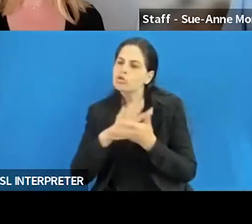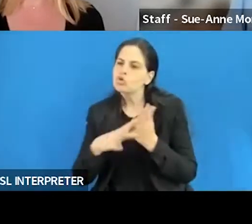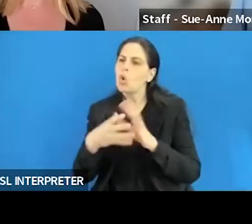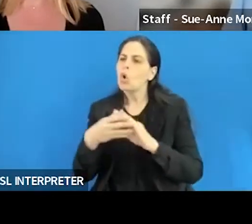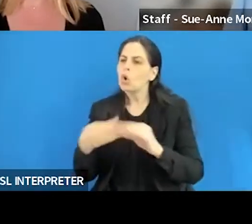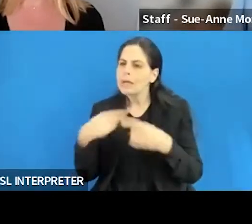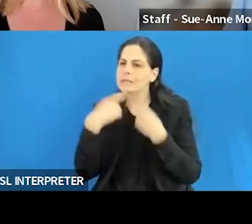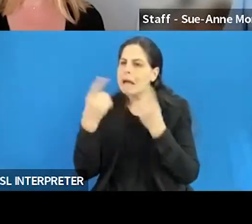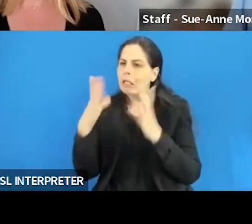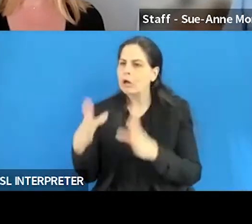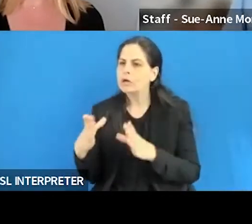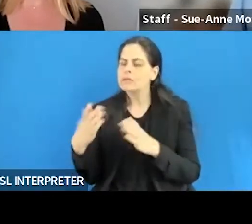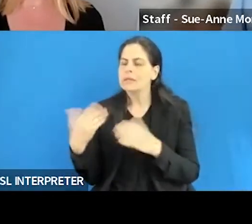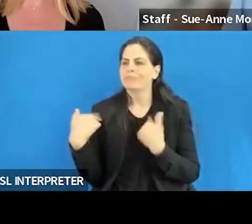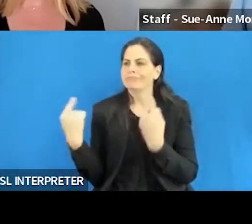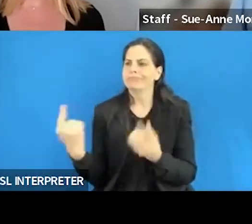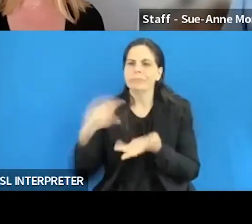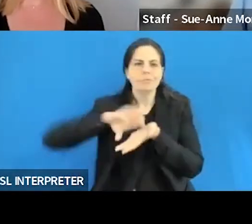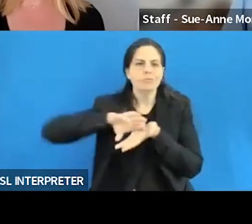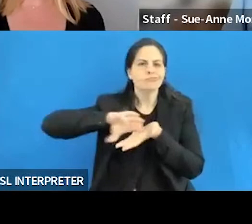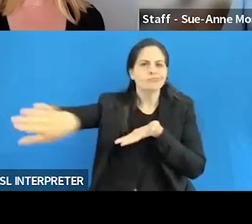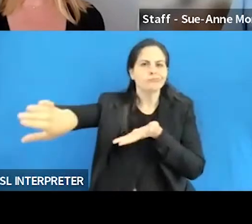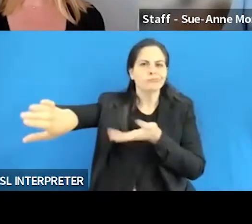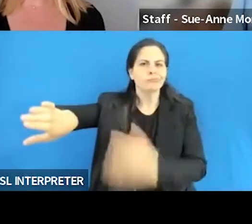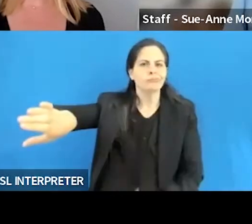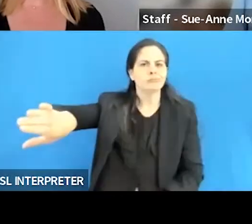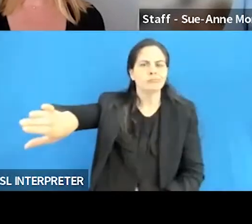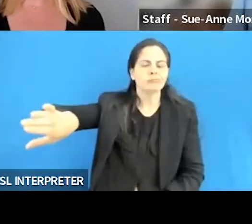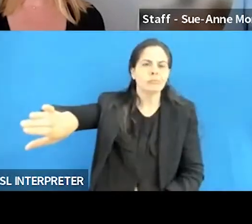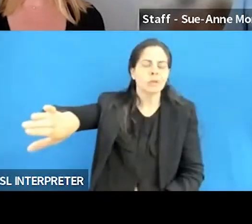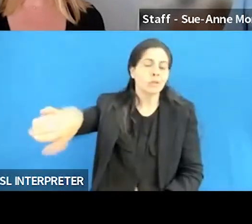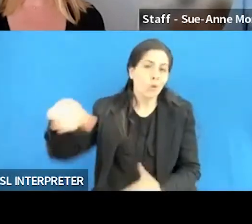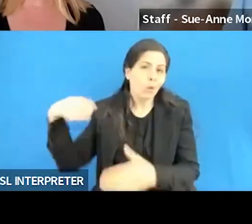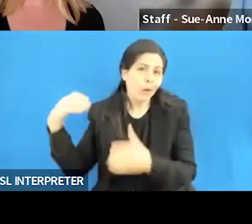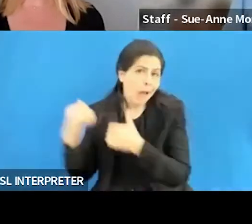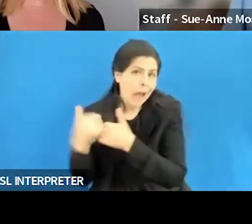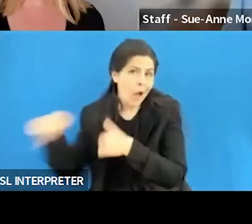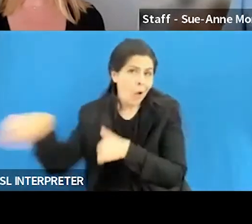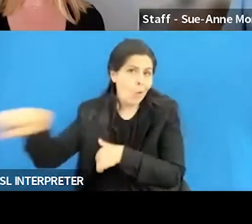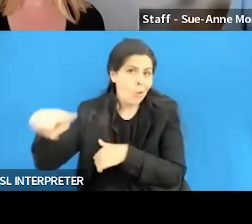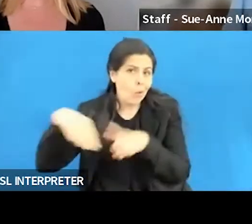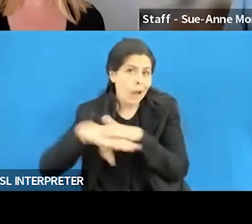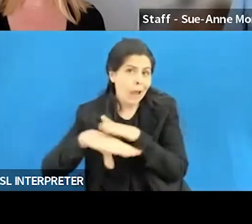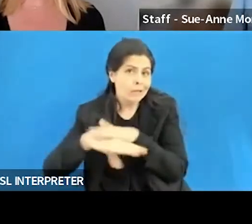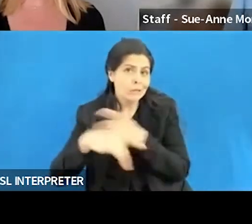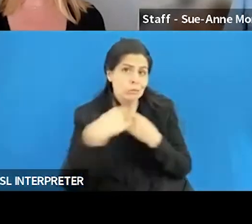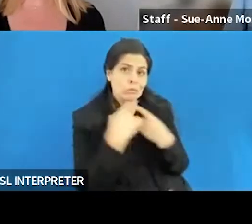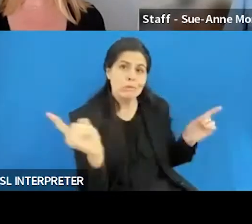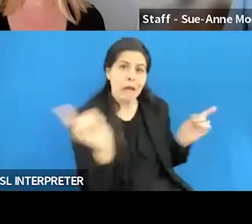"Hey, the access to get your story out there "is available now." And Matt, you're a perfect example of,